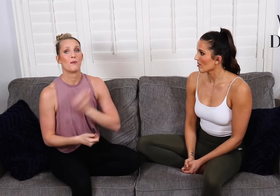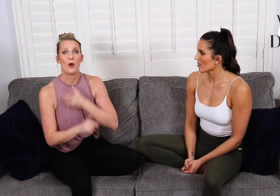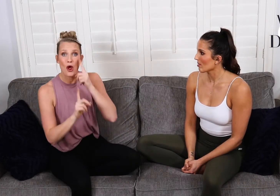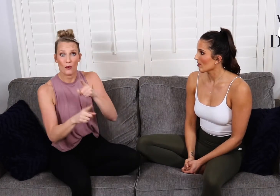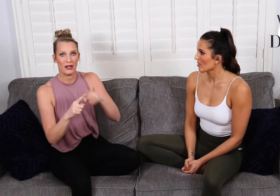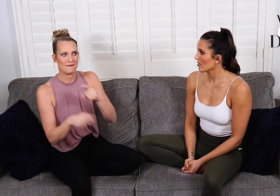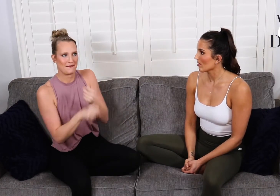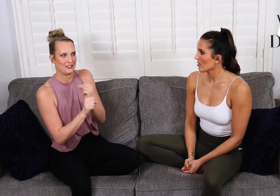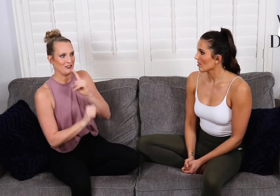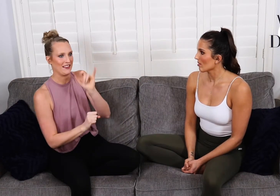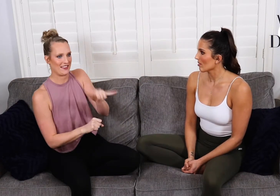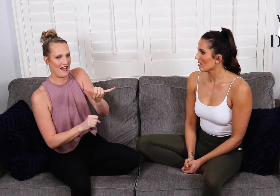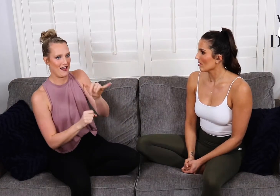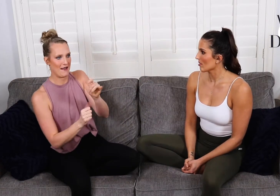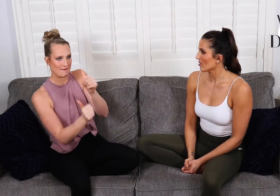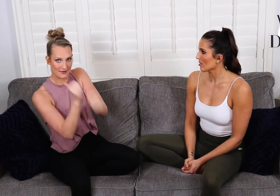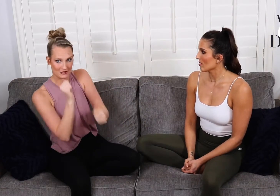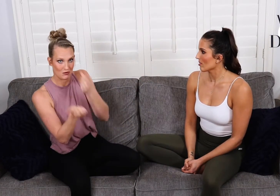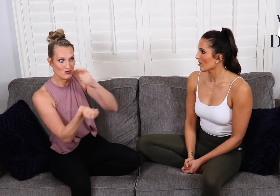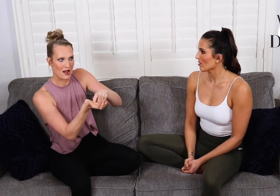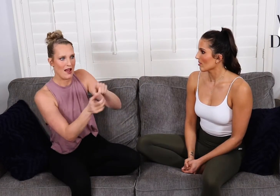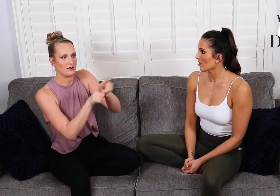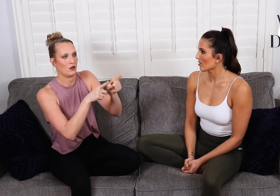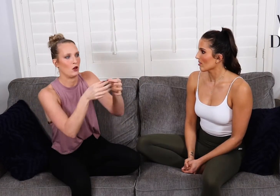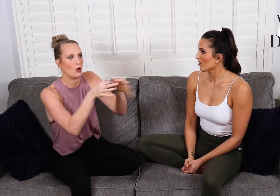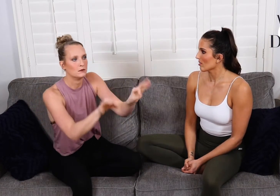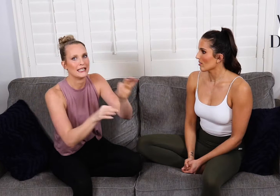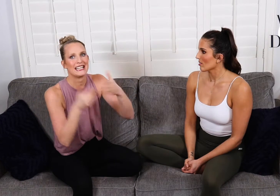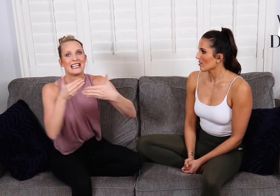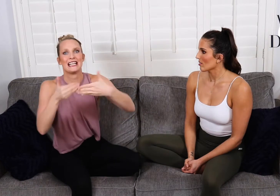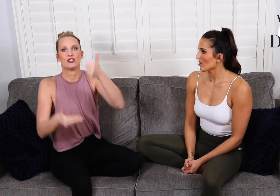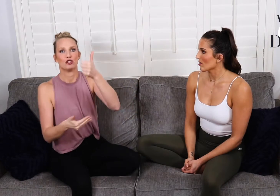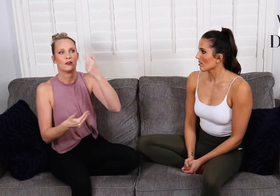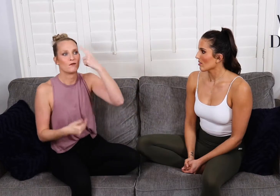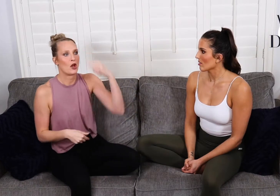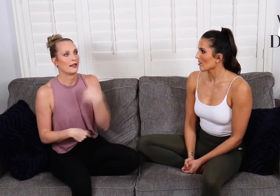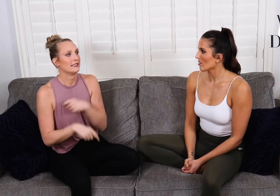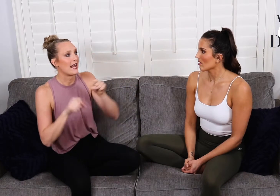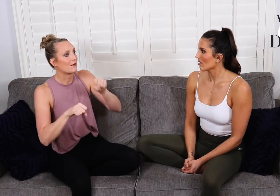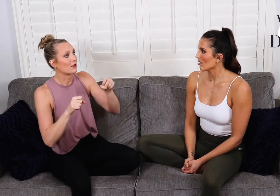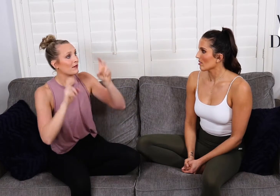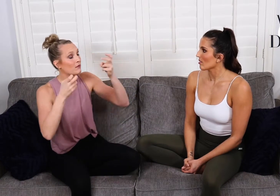And our goal was to make sure that they recognize it as a language which makes it easier for us